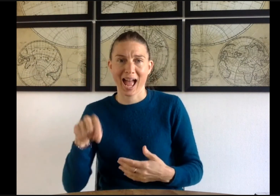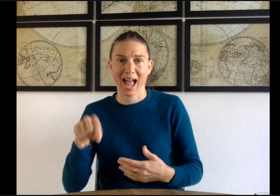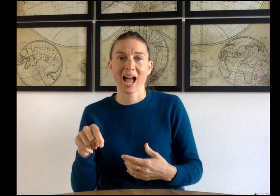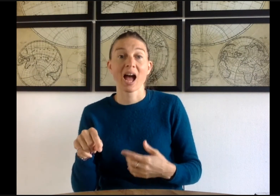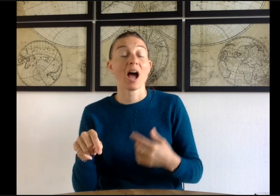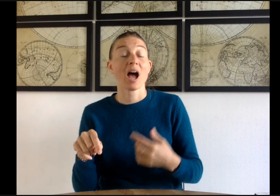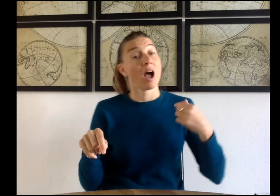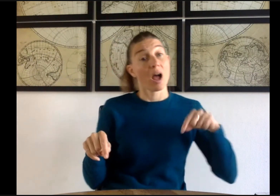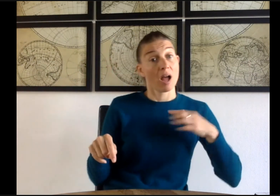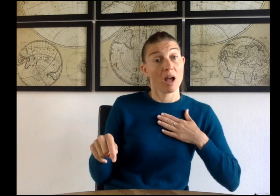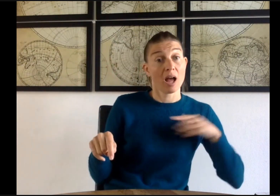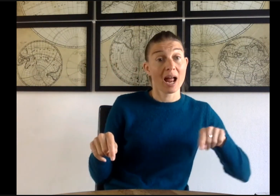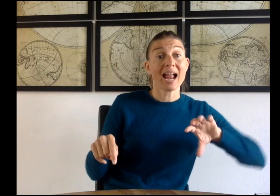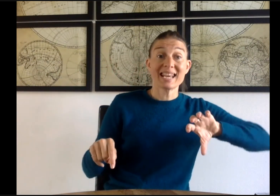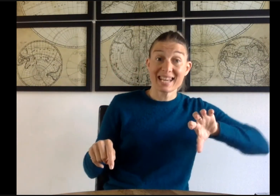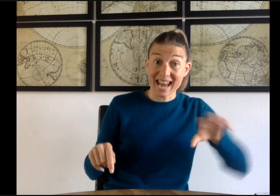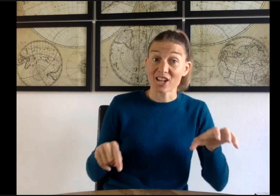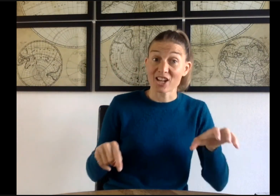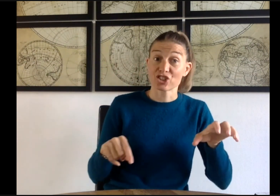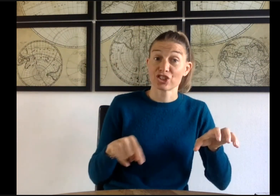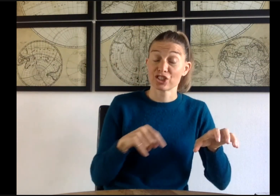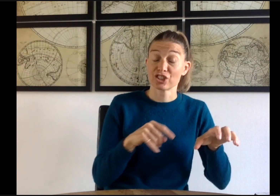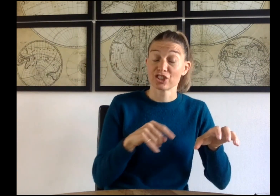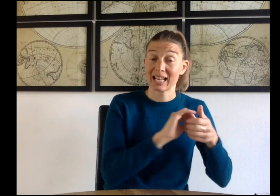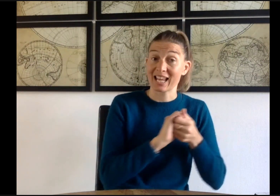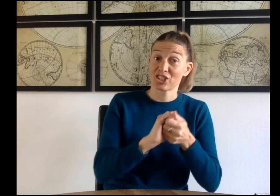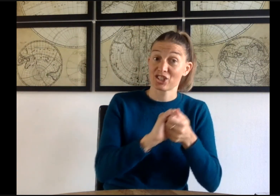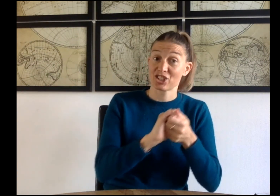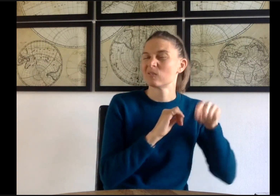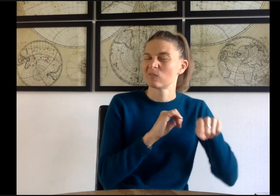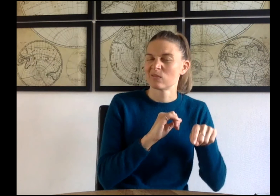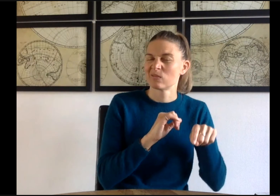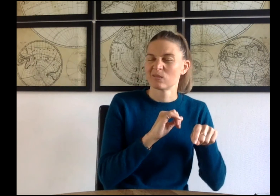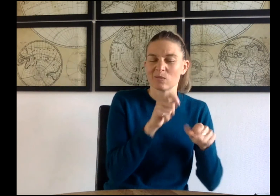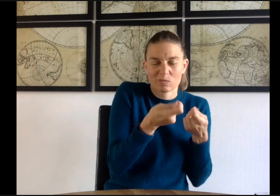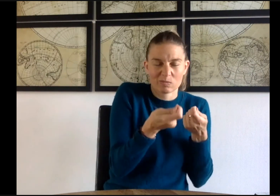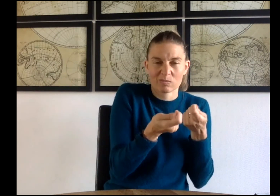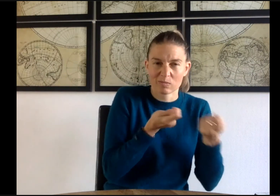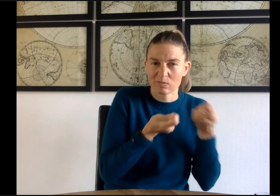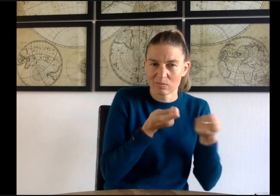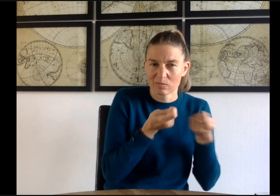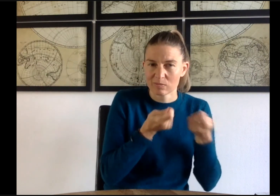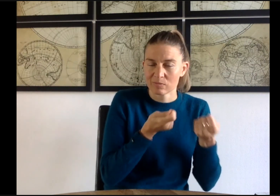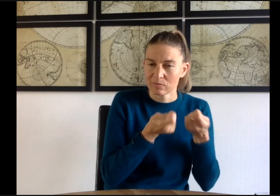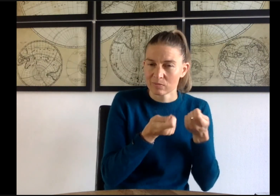this is the instance that is dealing with the management of the EU funds